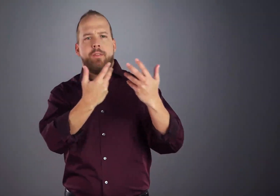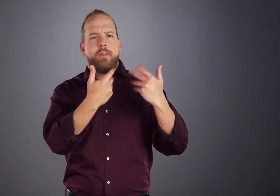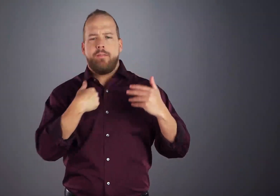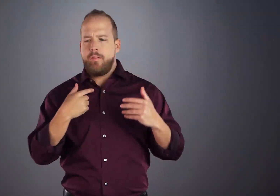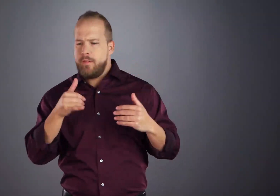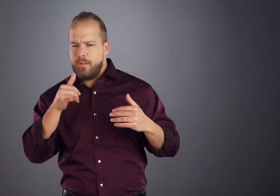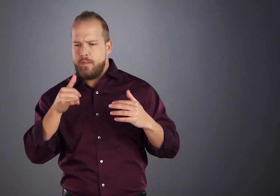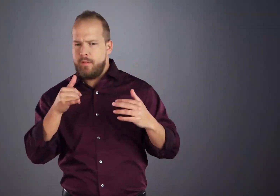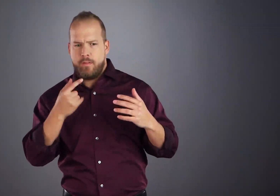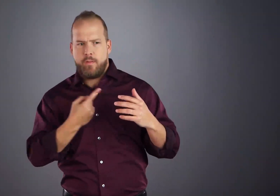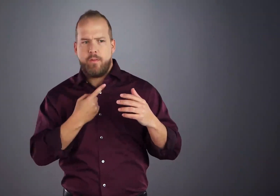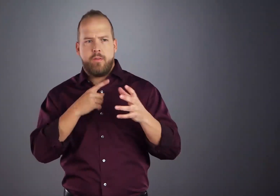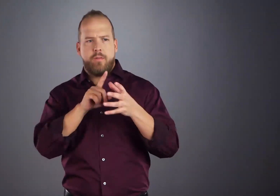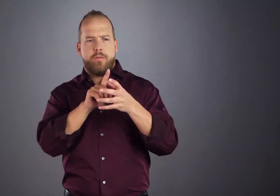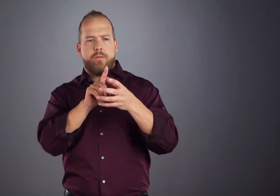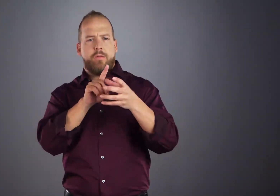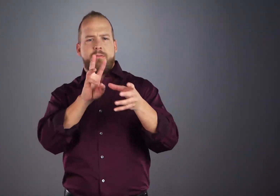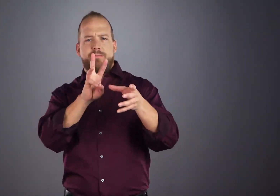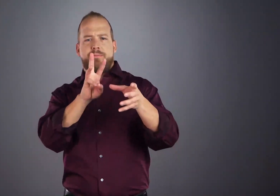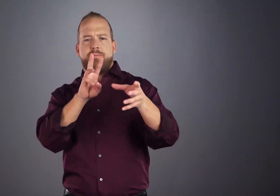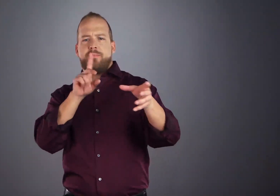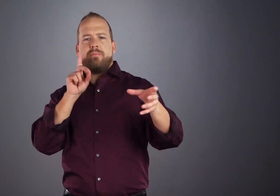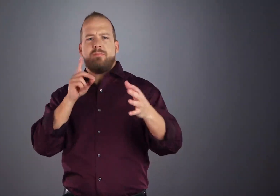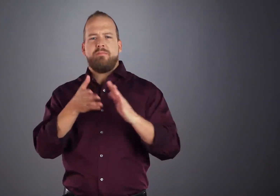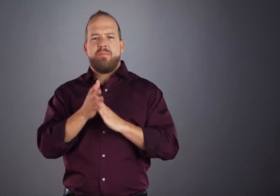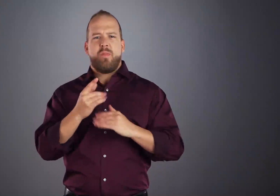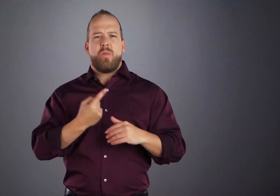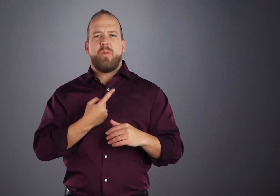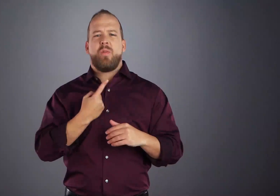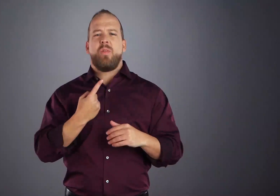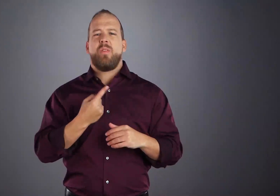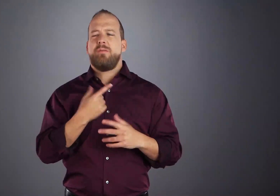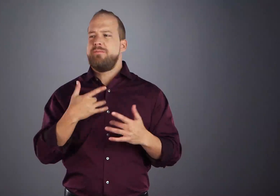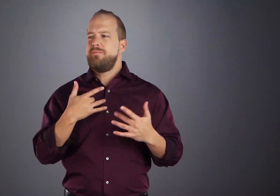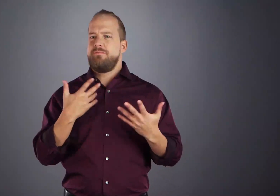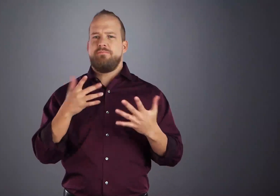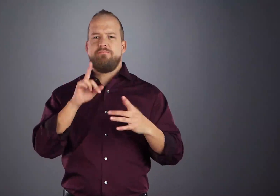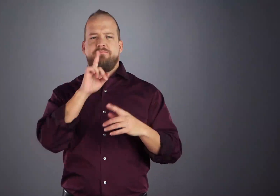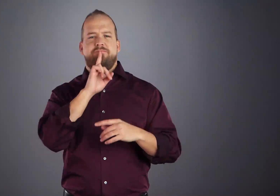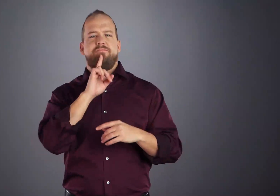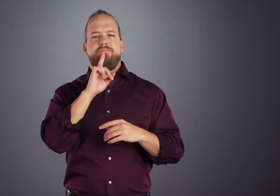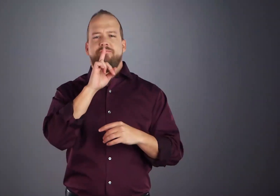in our sumptuous apartment. There had been no real infidelity, for loyalty to my wife,